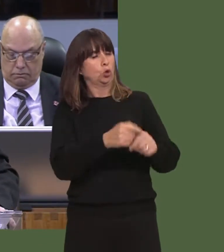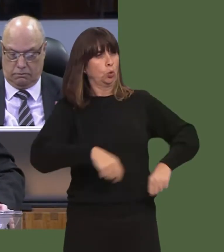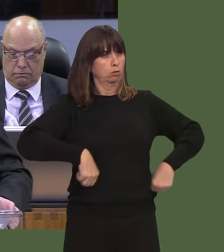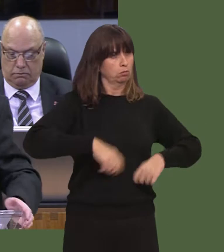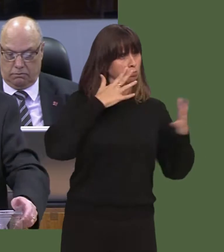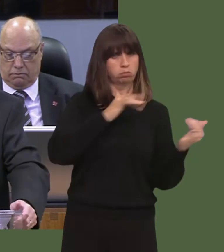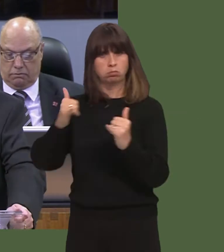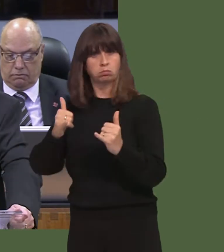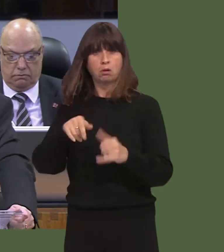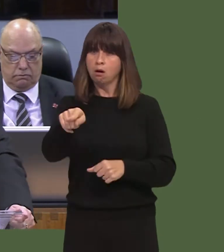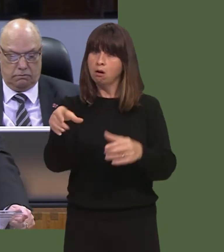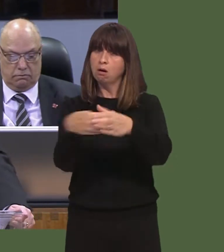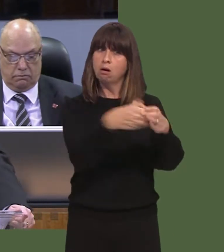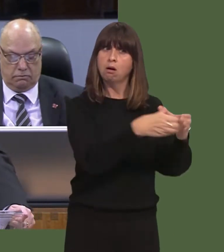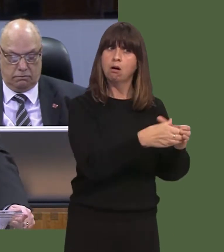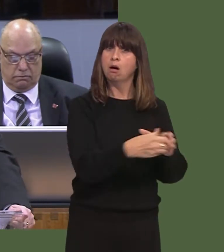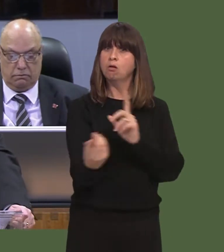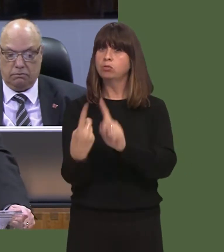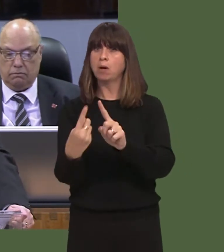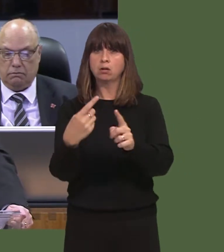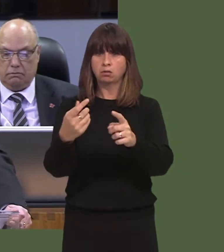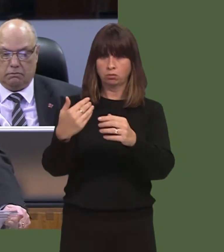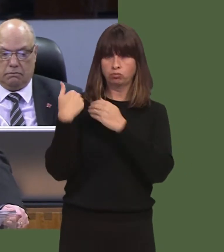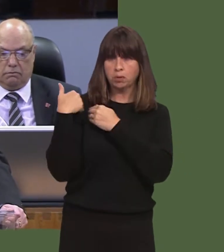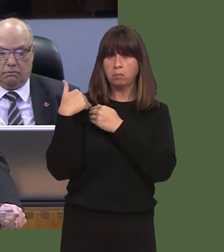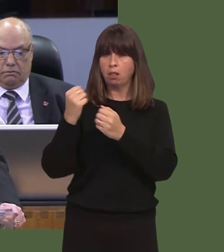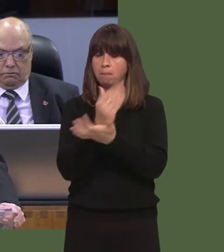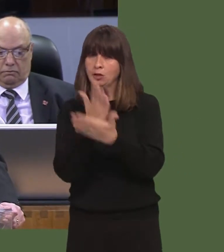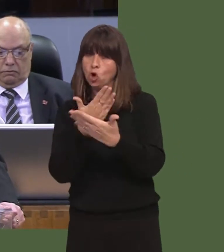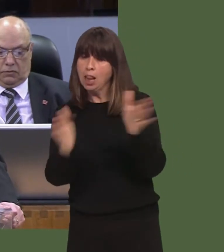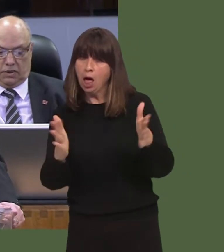make sure that bodies are held to account and are open and transparent.